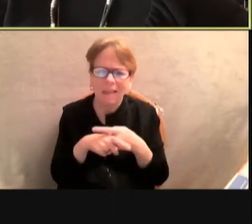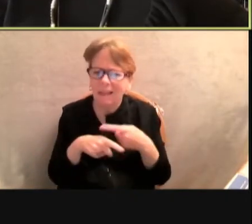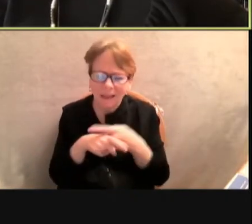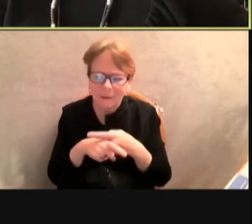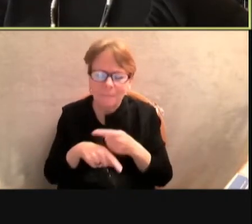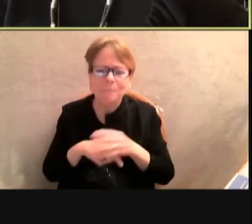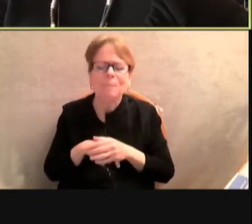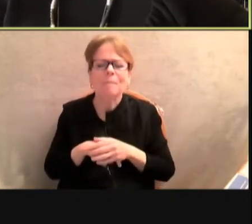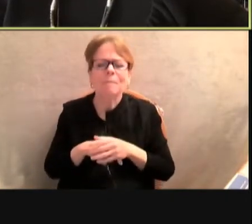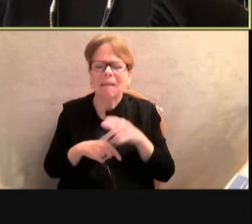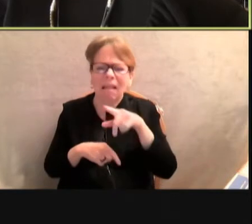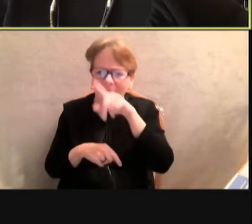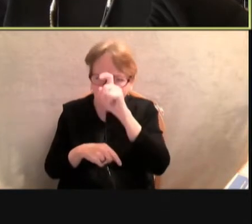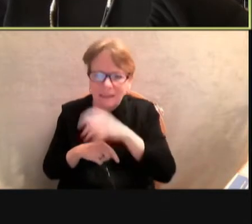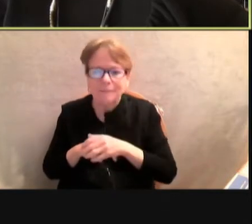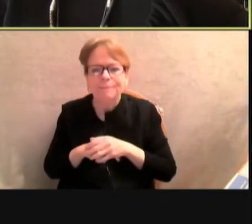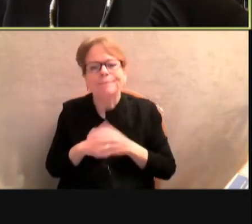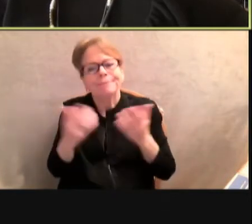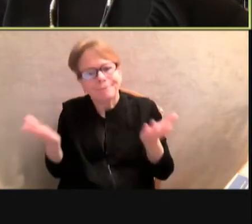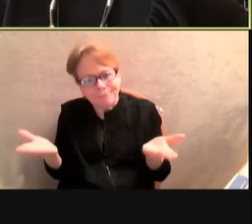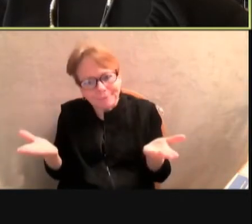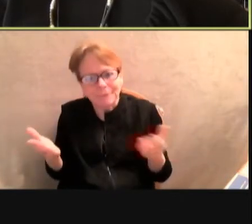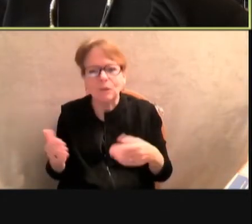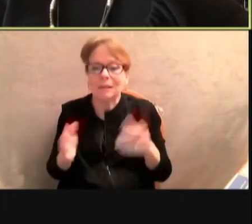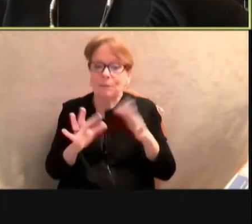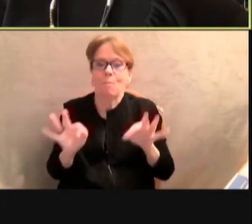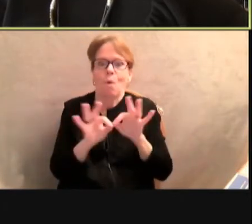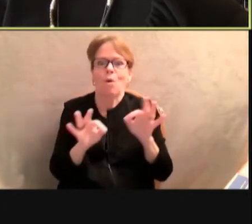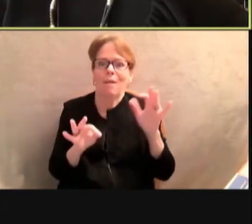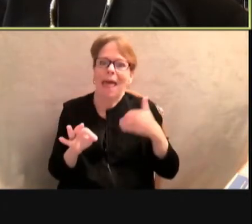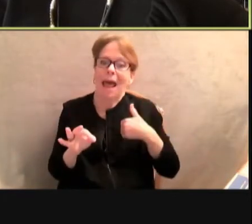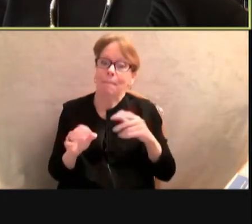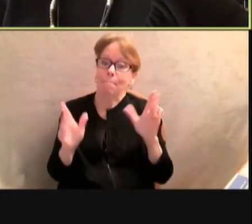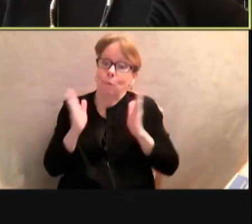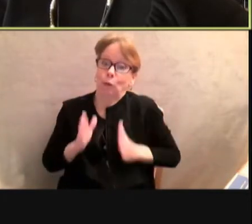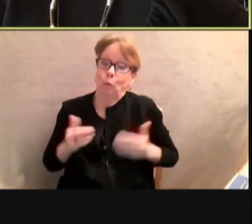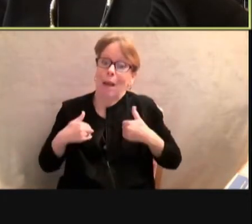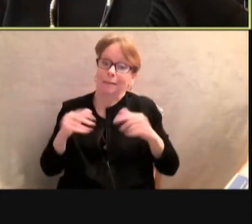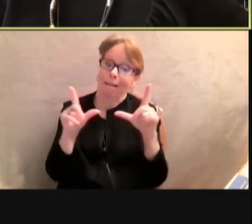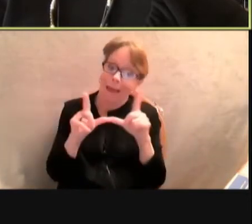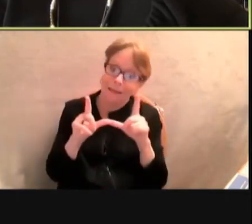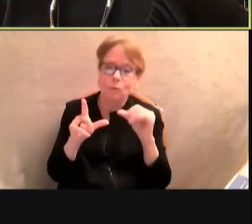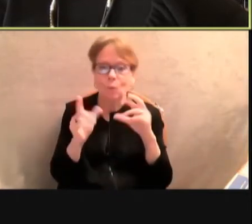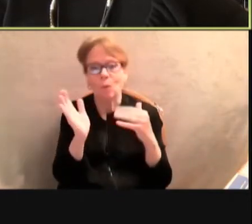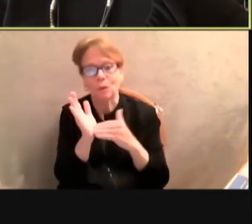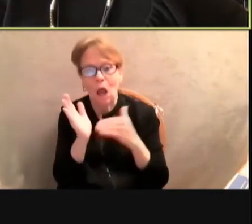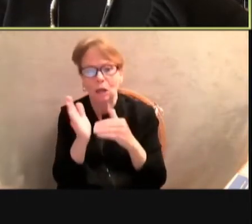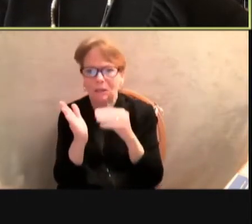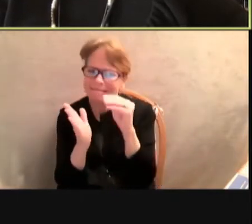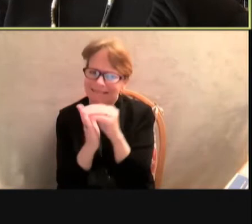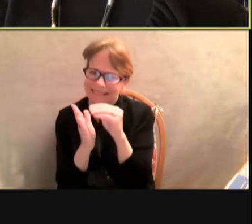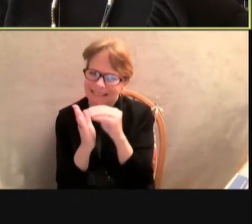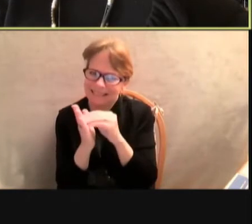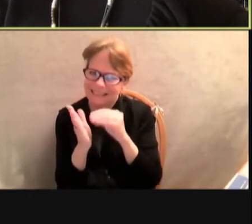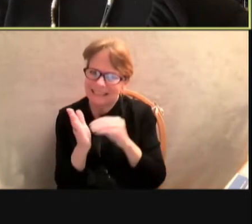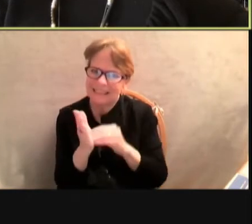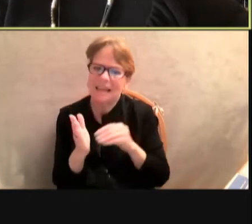also in the evaluation reports and the letters from the doctors. They need to explain, they